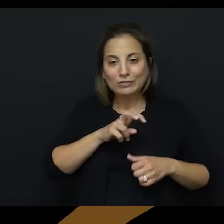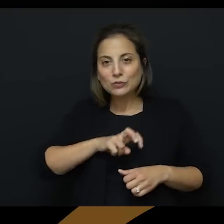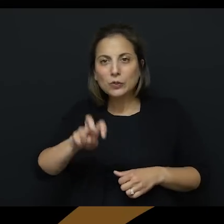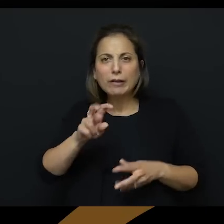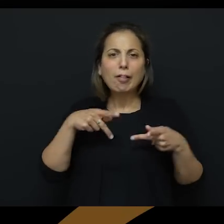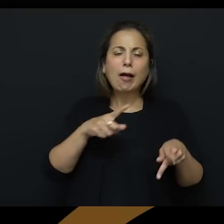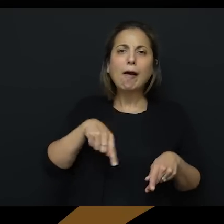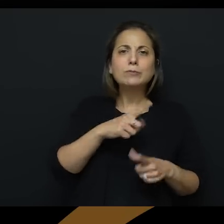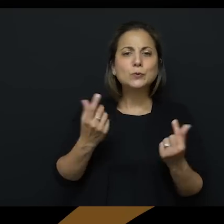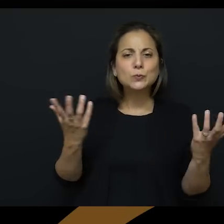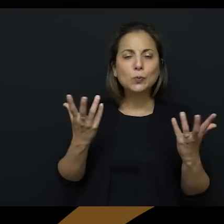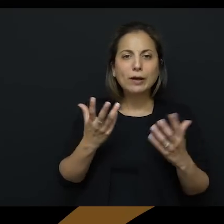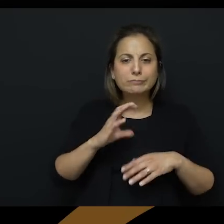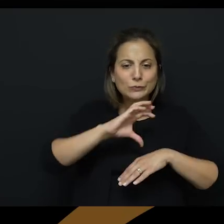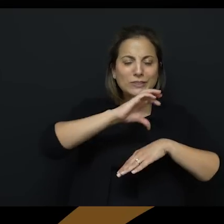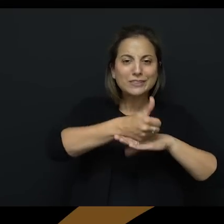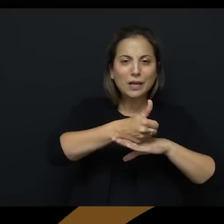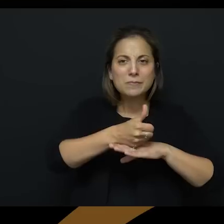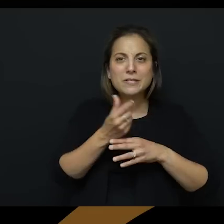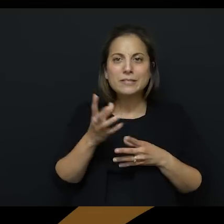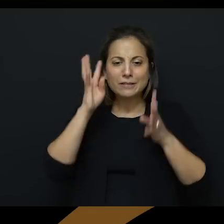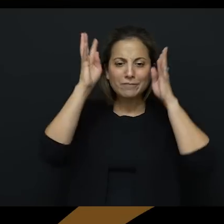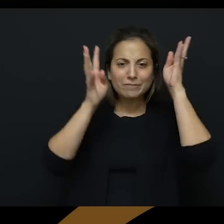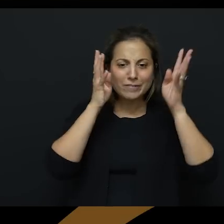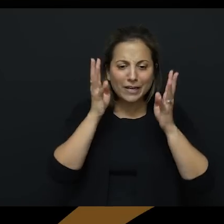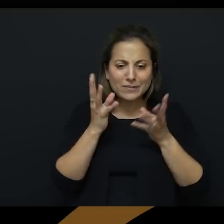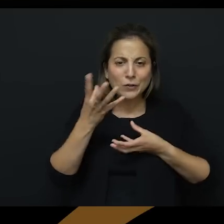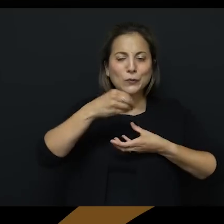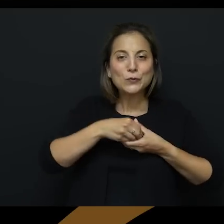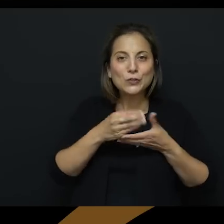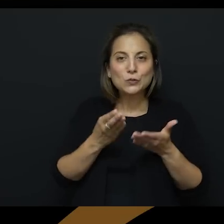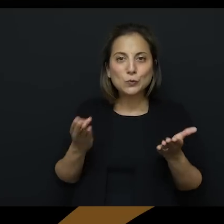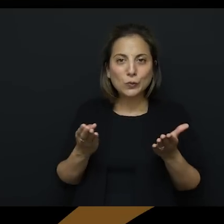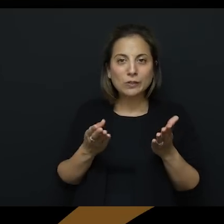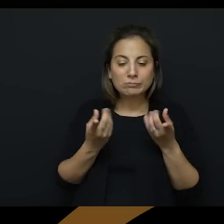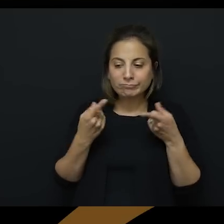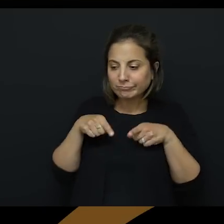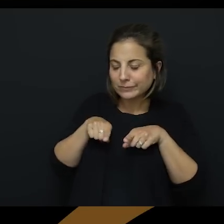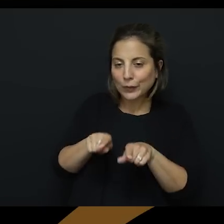The development of this product has been such a rewarding journey, allowing us